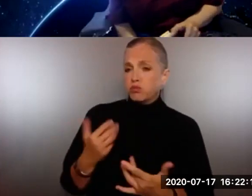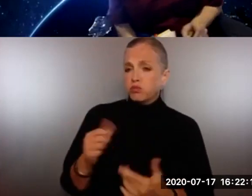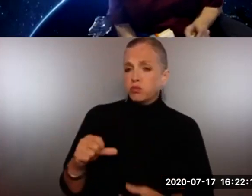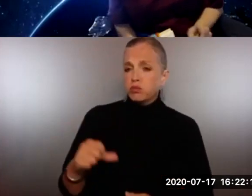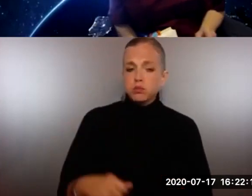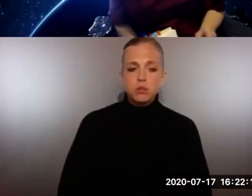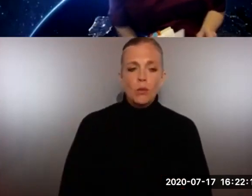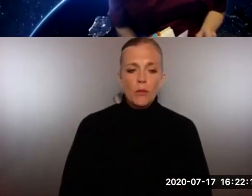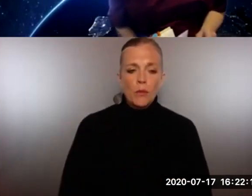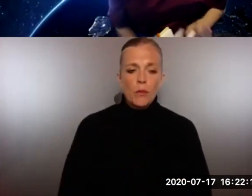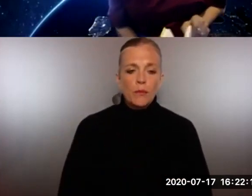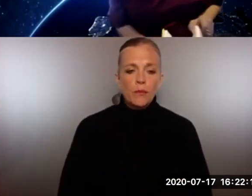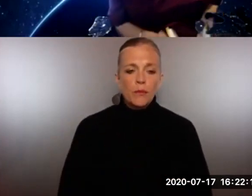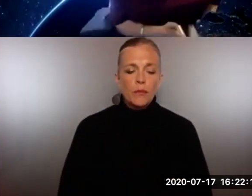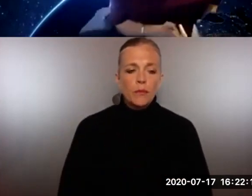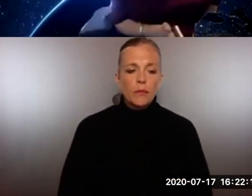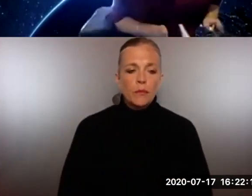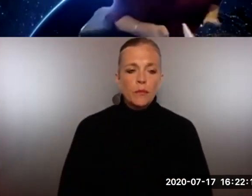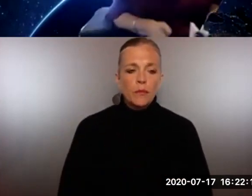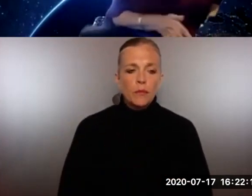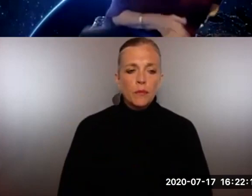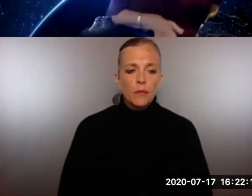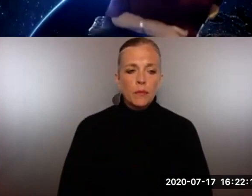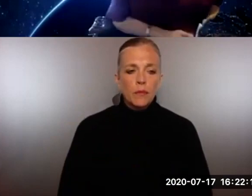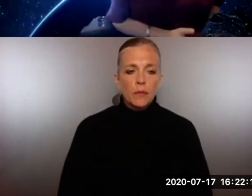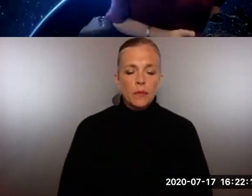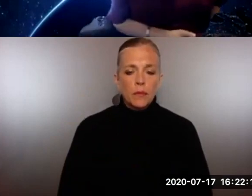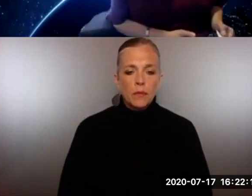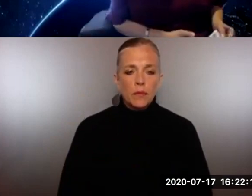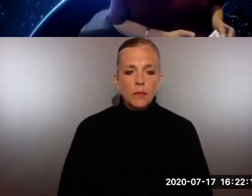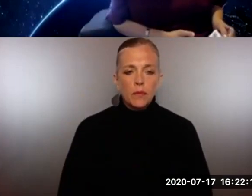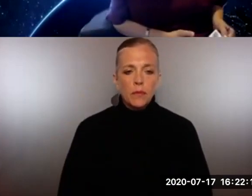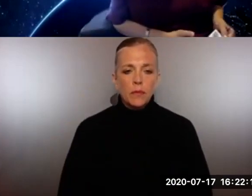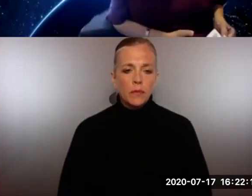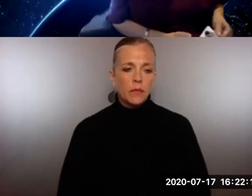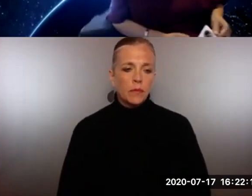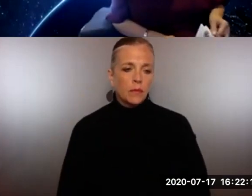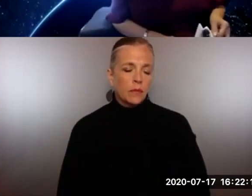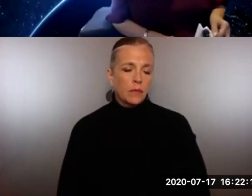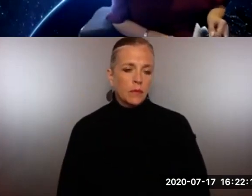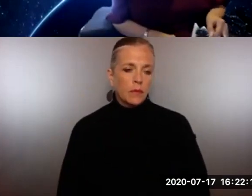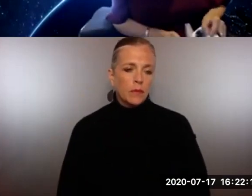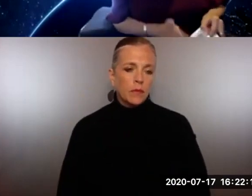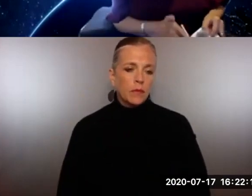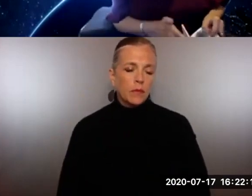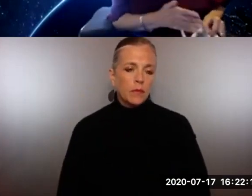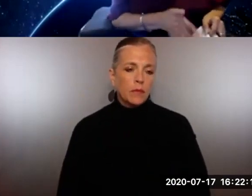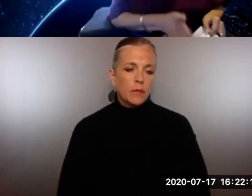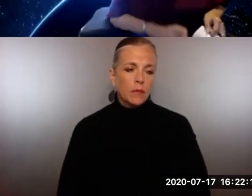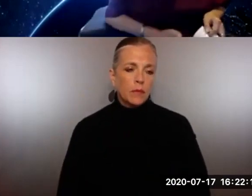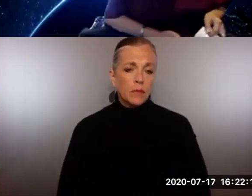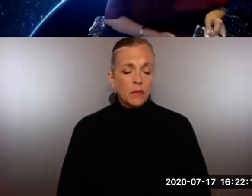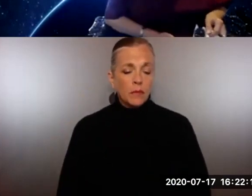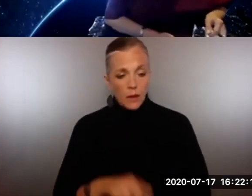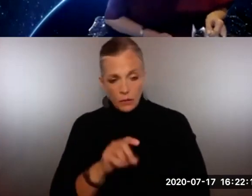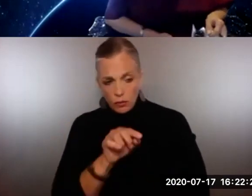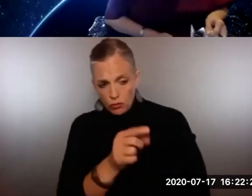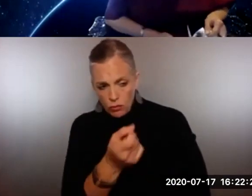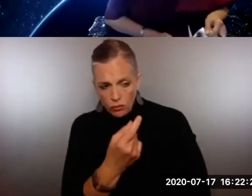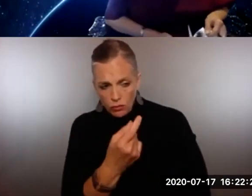Hold on. Did you understand? Yeah.